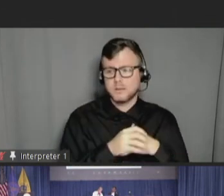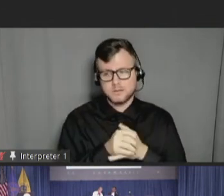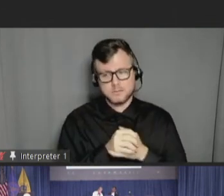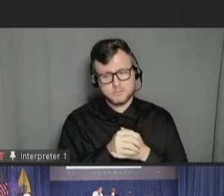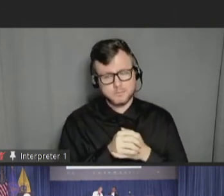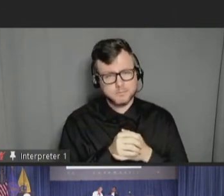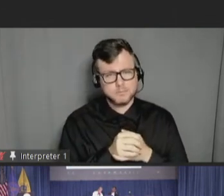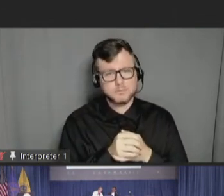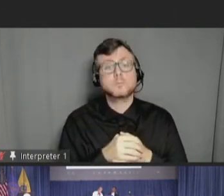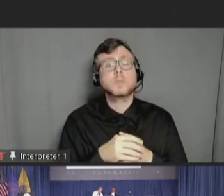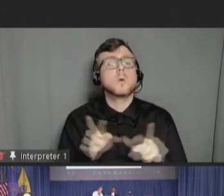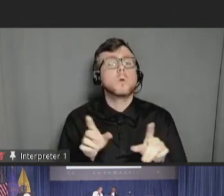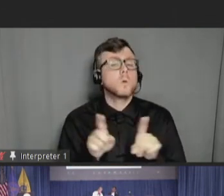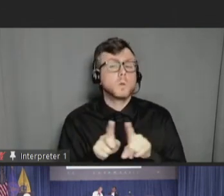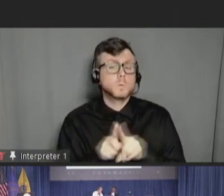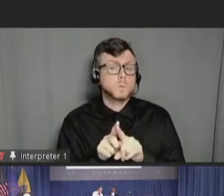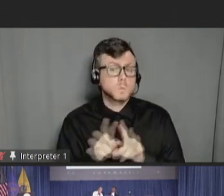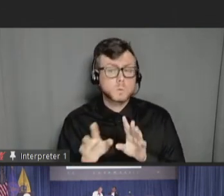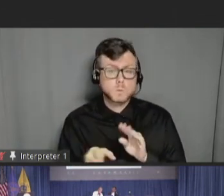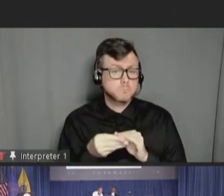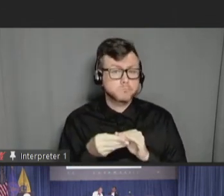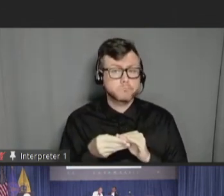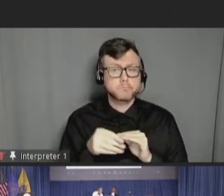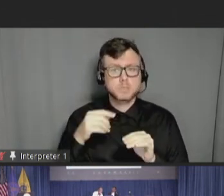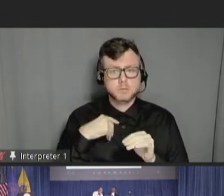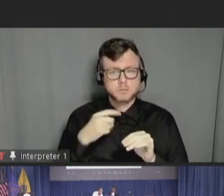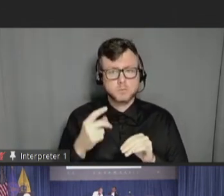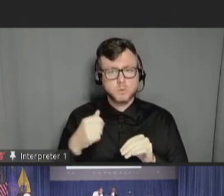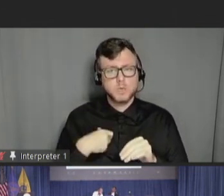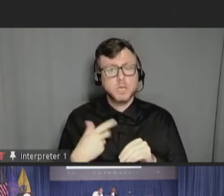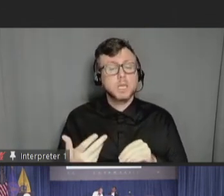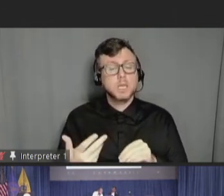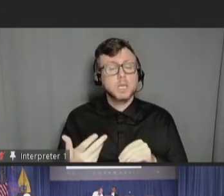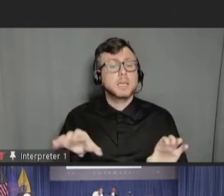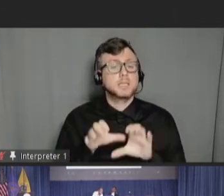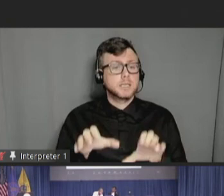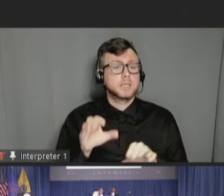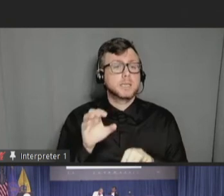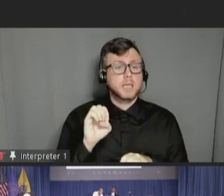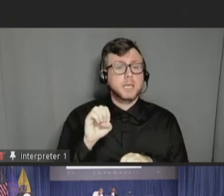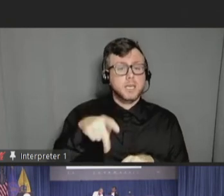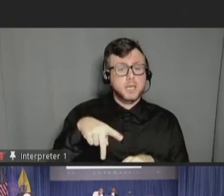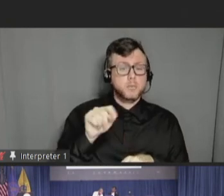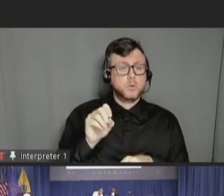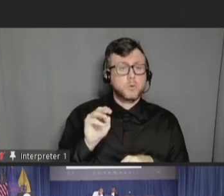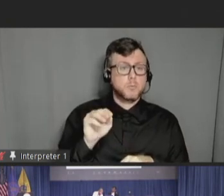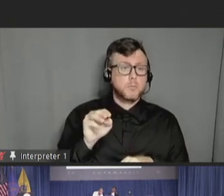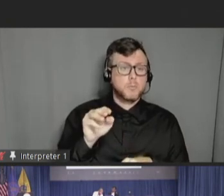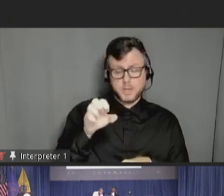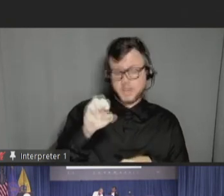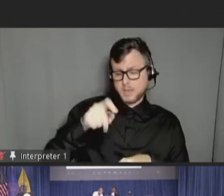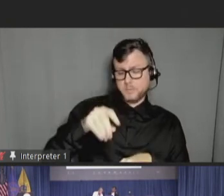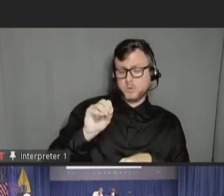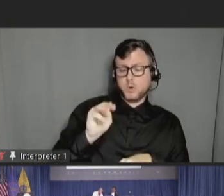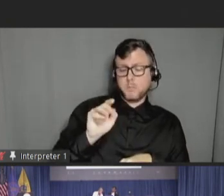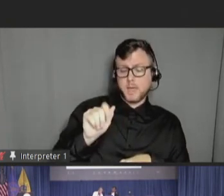Additionally, we went on to perform epitope mapping. And these slides want to show that